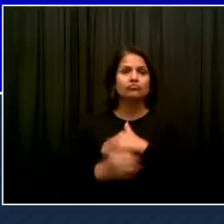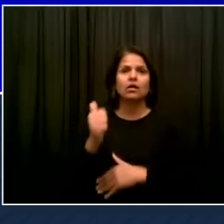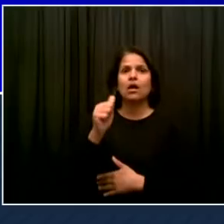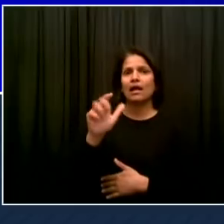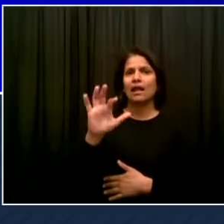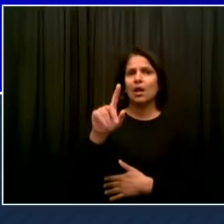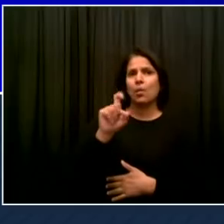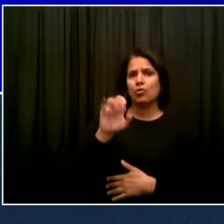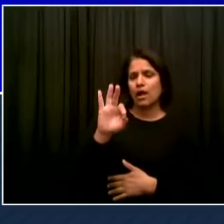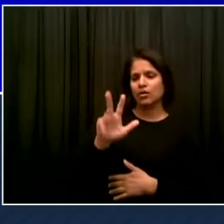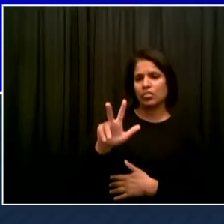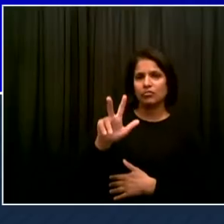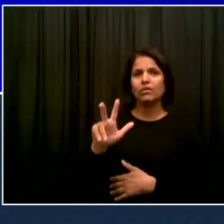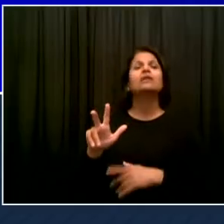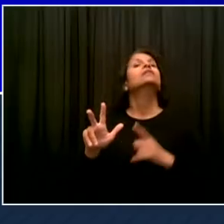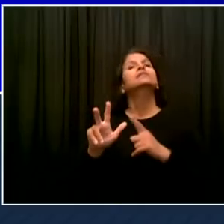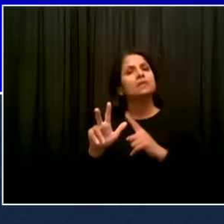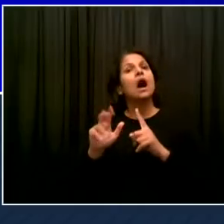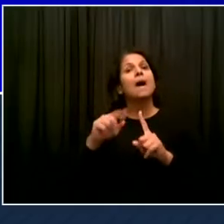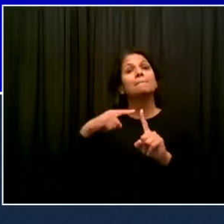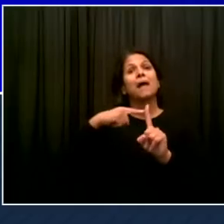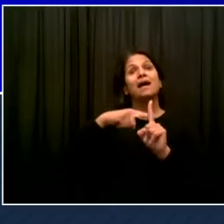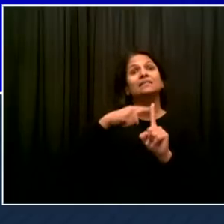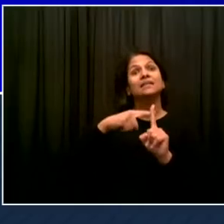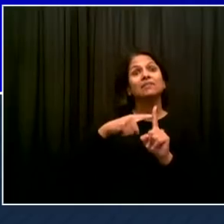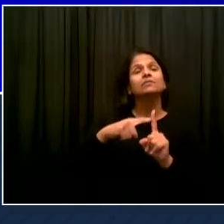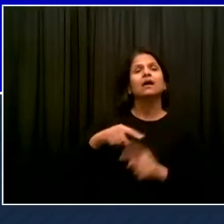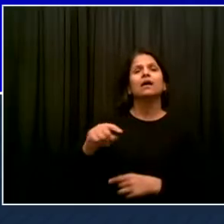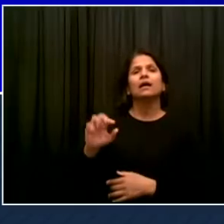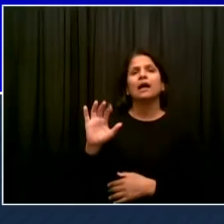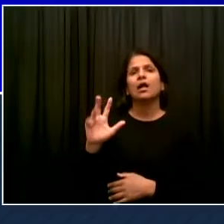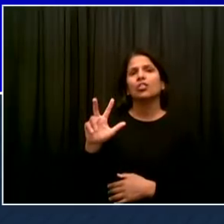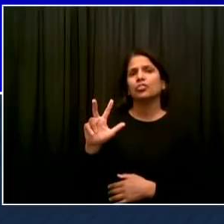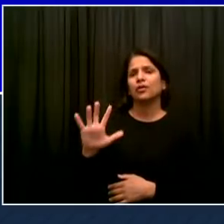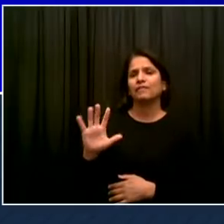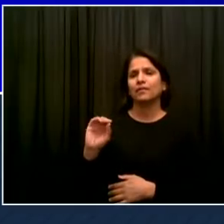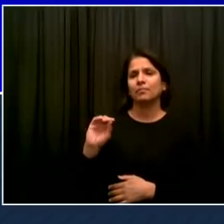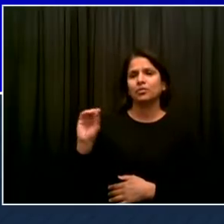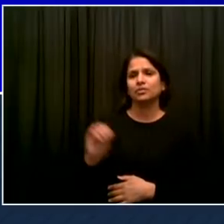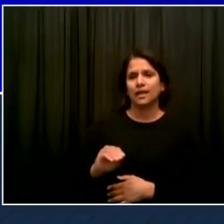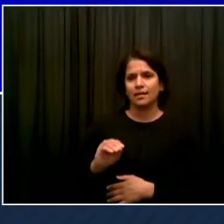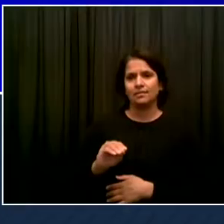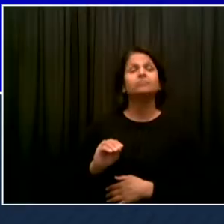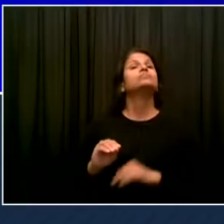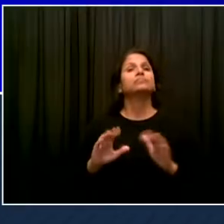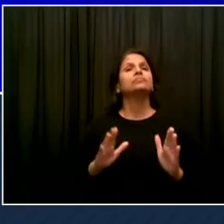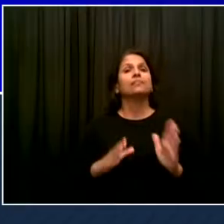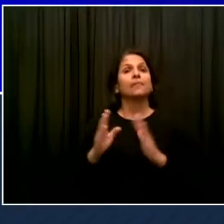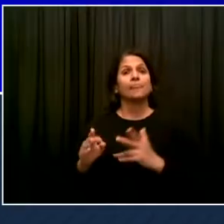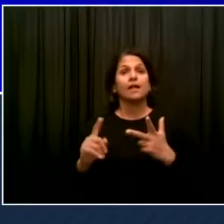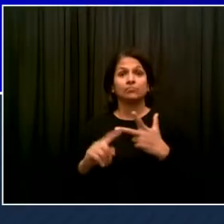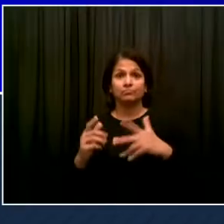CHALLENGES. DAILY NUMBER PEOPLE ADMITTED TO HOSPITALS, 193 PATIENTS AND